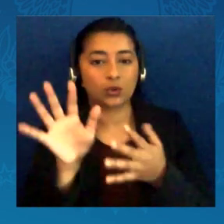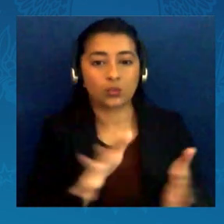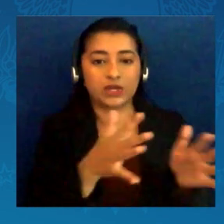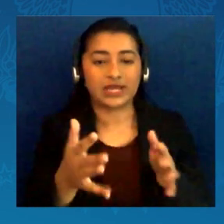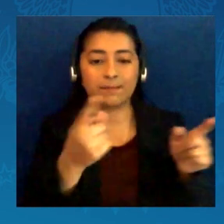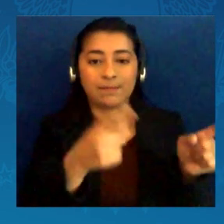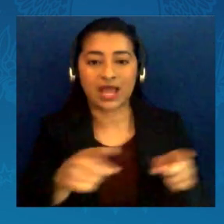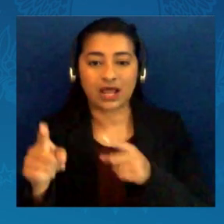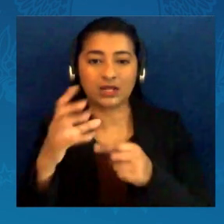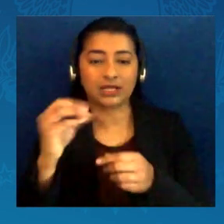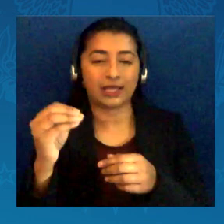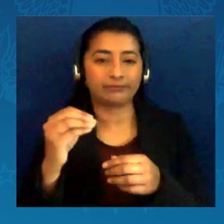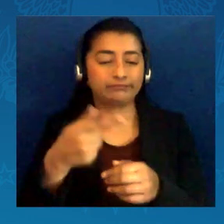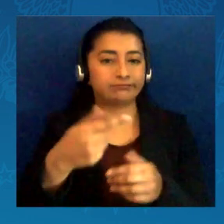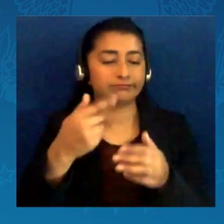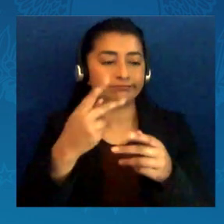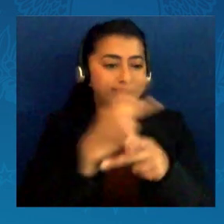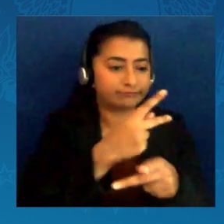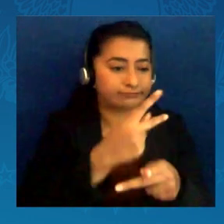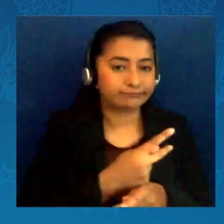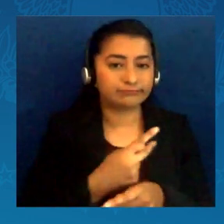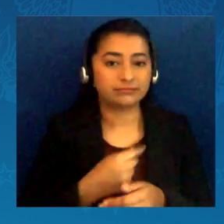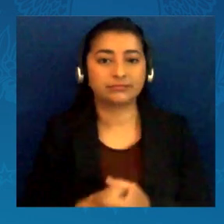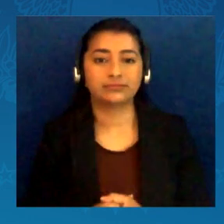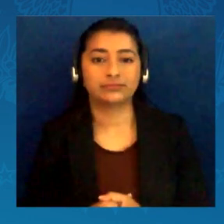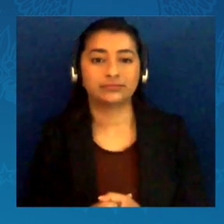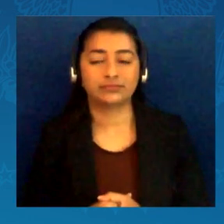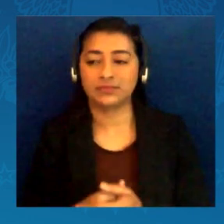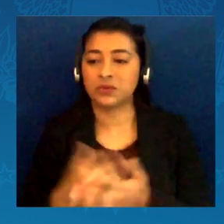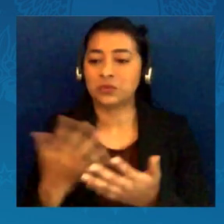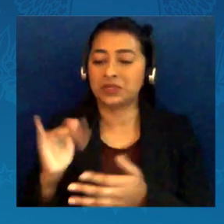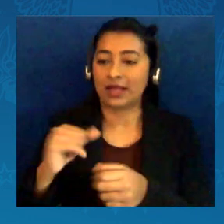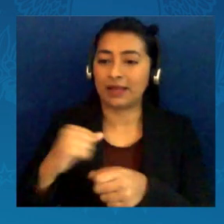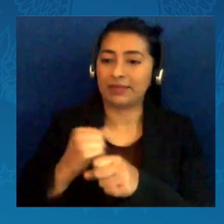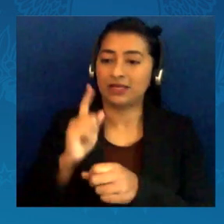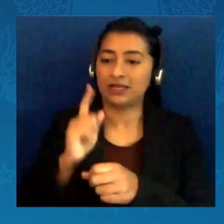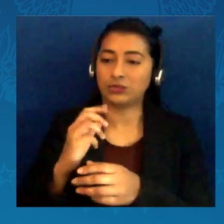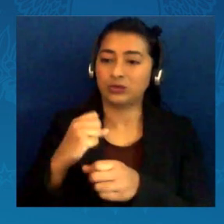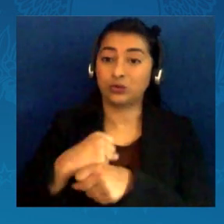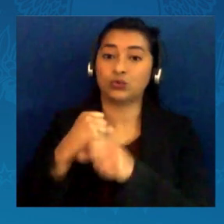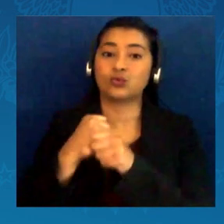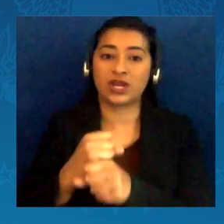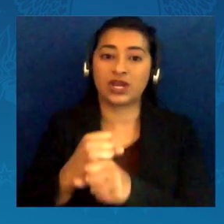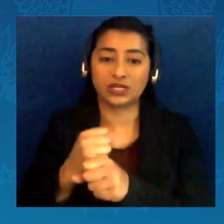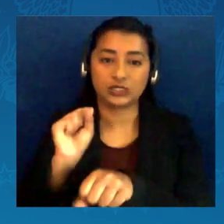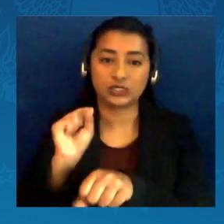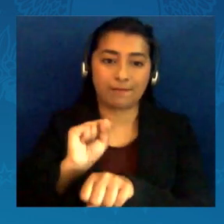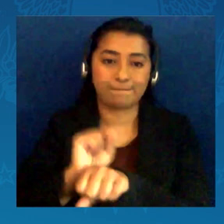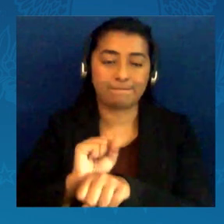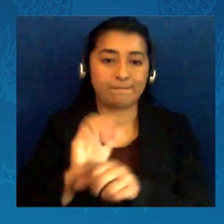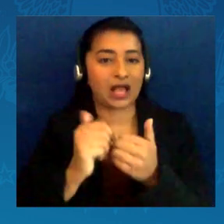How can we think about what that will mean to create jobs? How will we prioritizing in our educational systems?